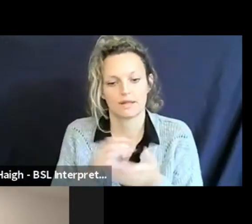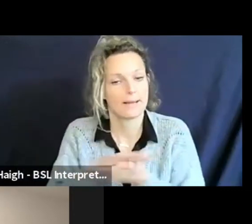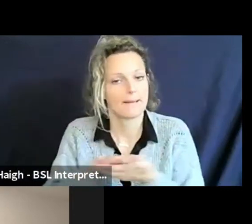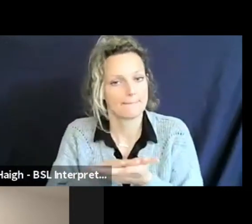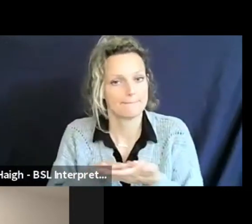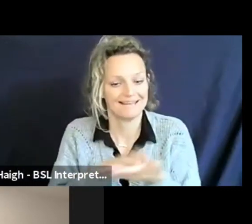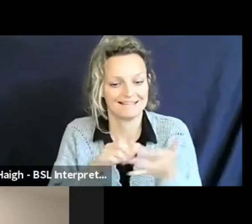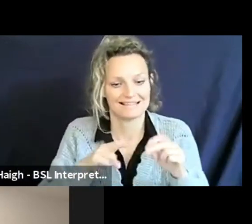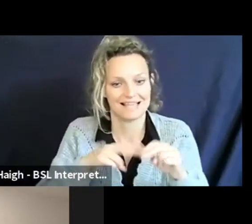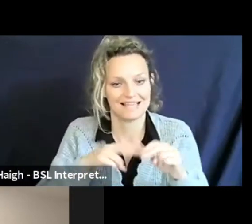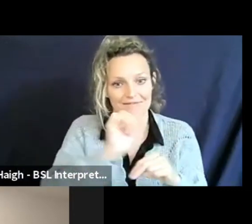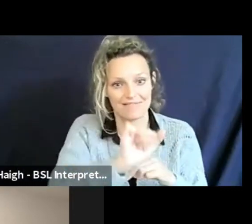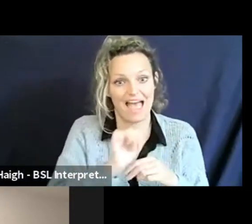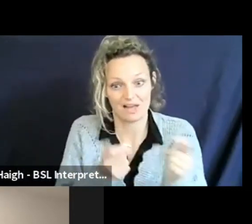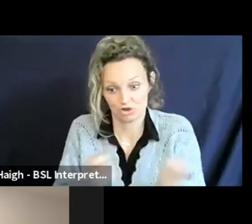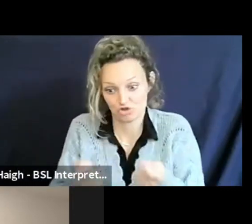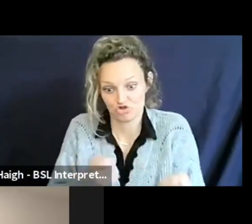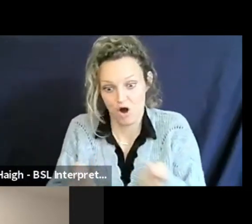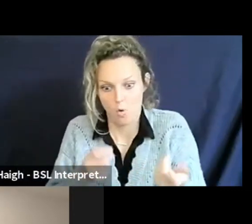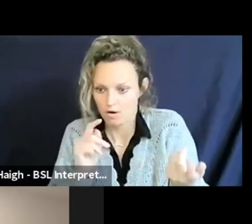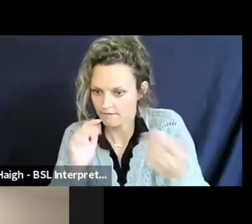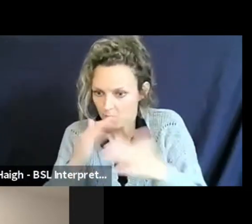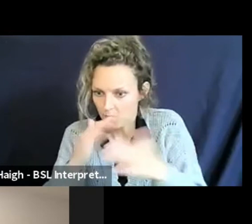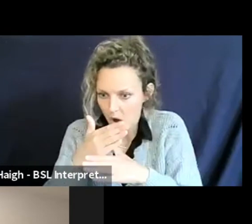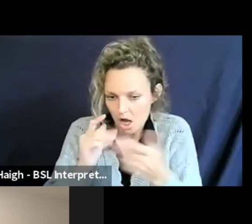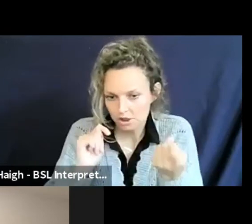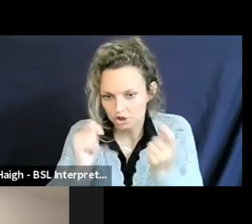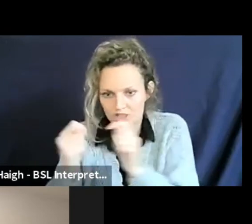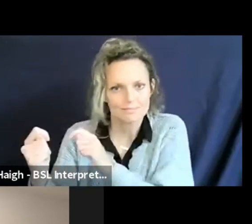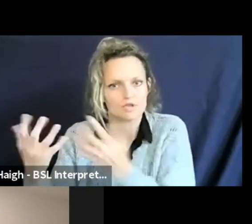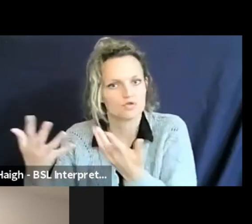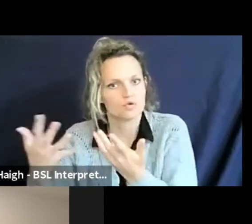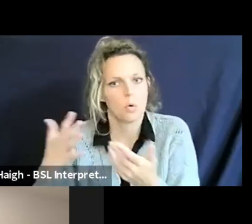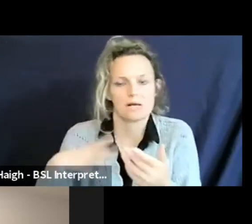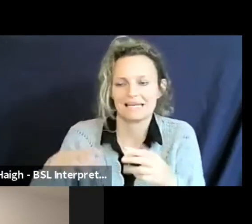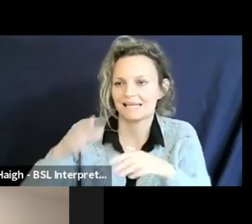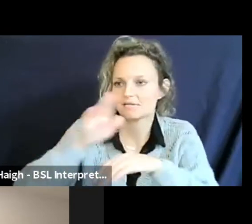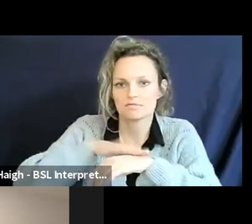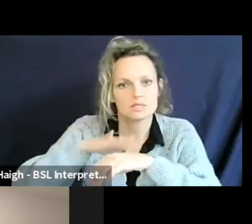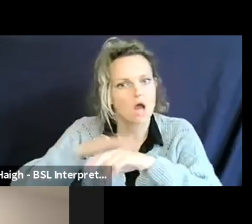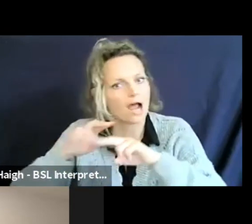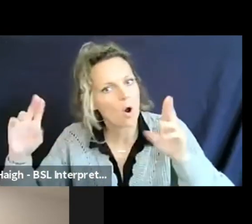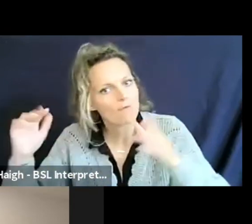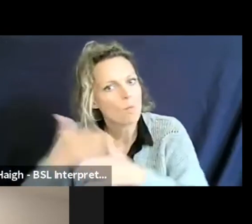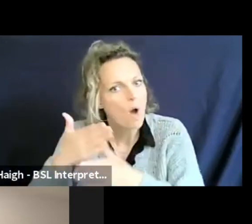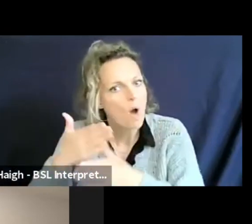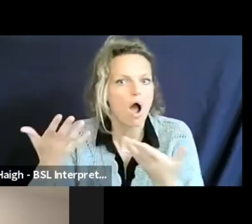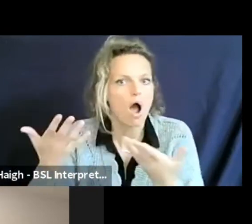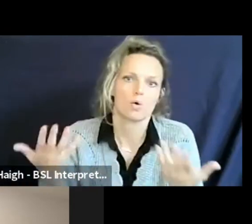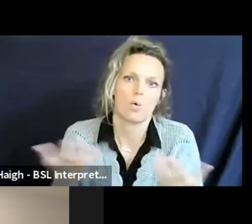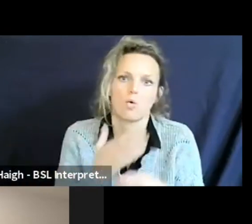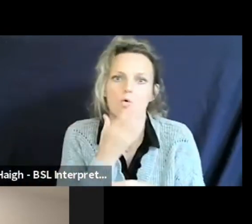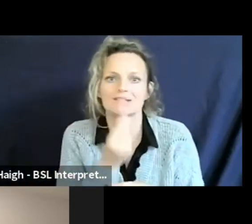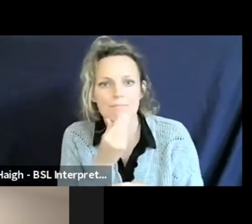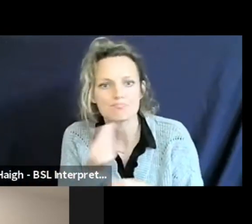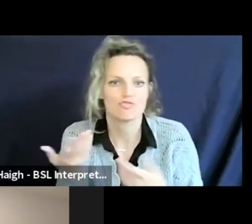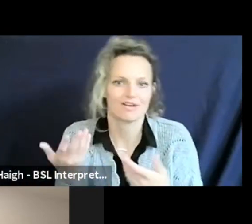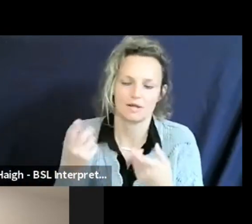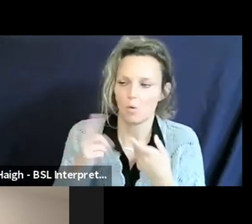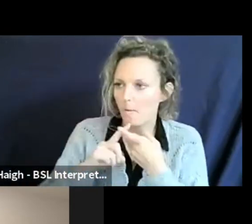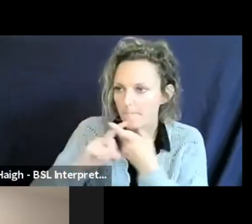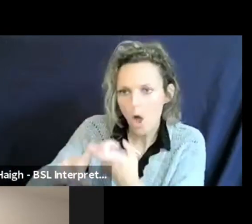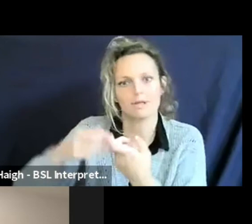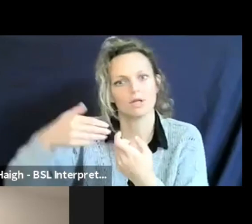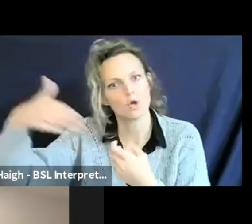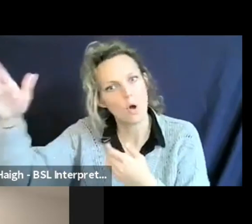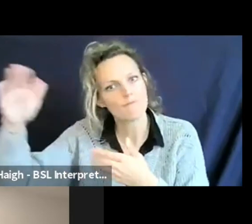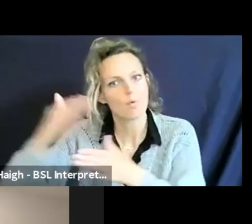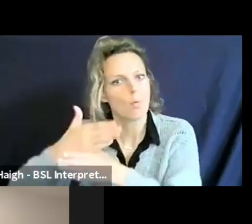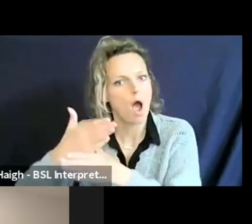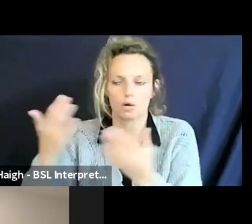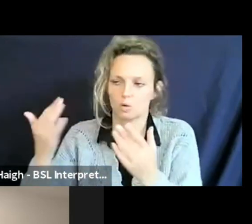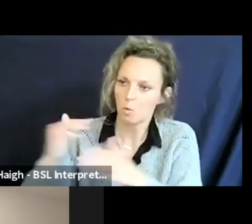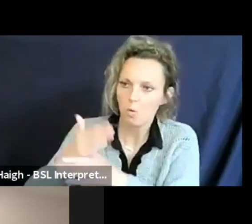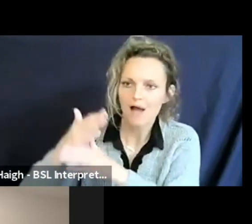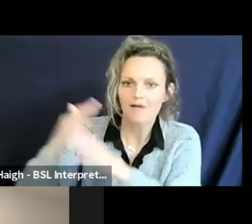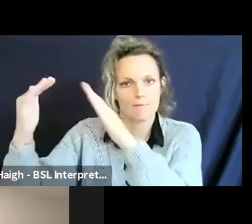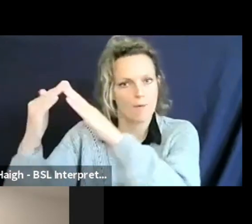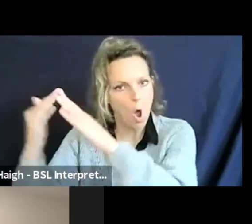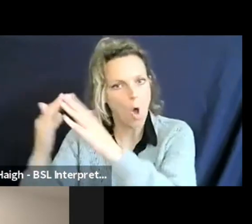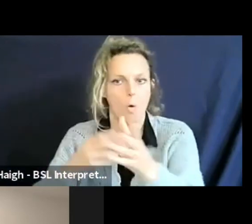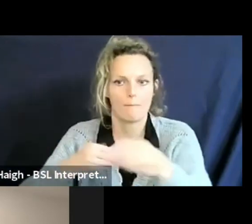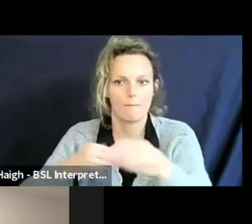We have got a very active and big HR team who provide expert advice to colleagues and managers about what